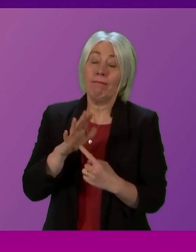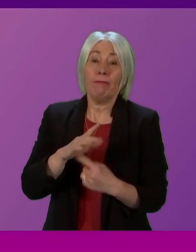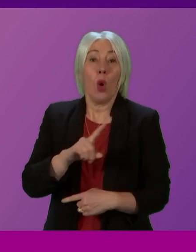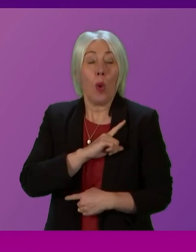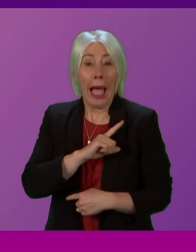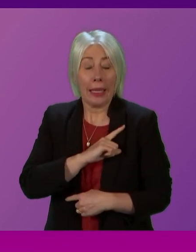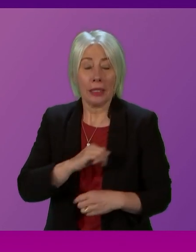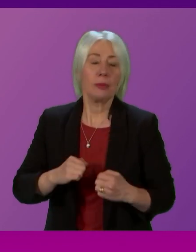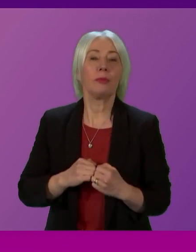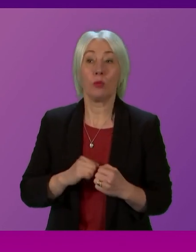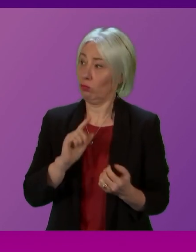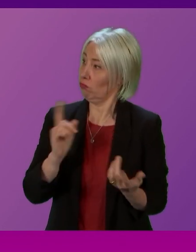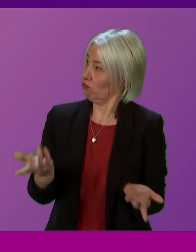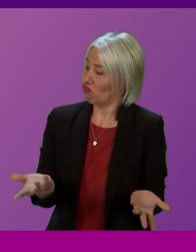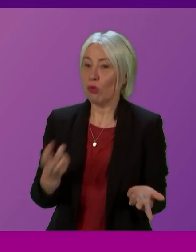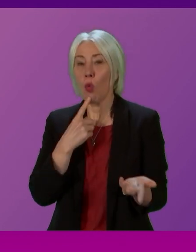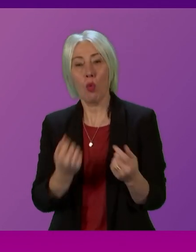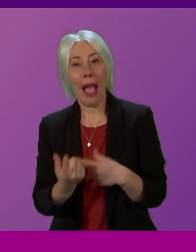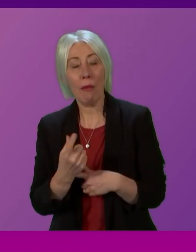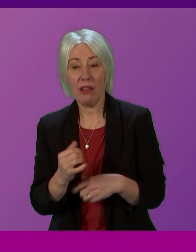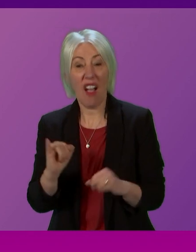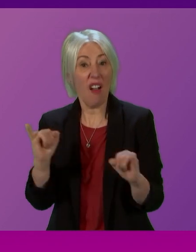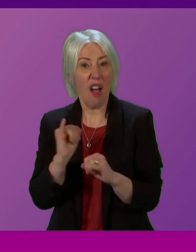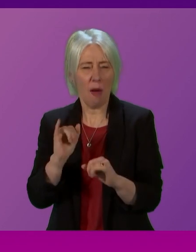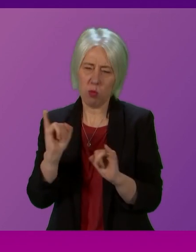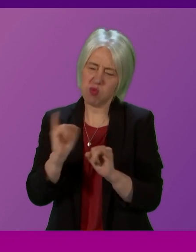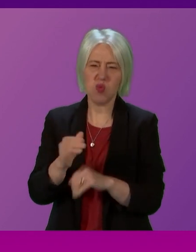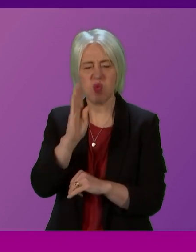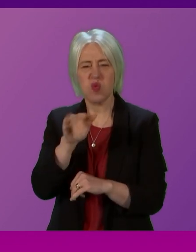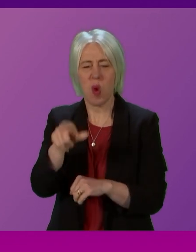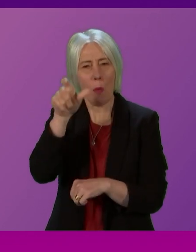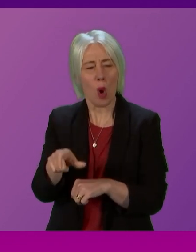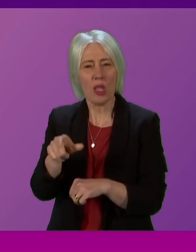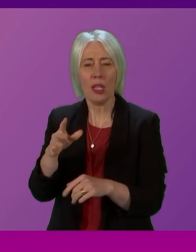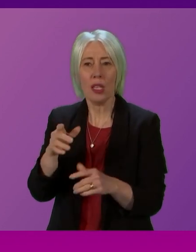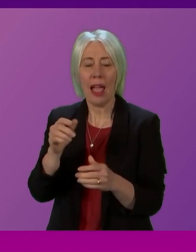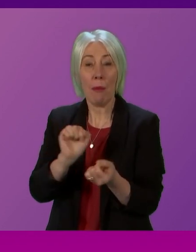It matters because when a violent criminal, such as Adam Graham, gets out of prison, under